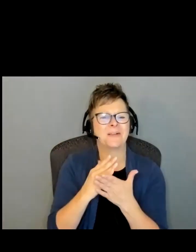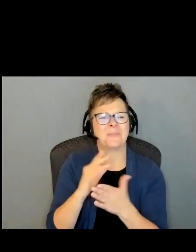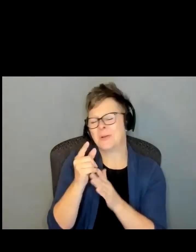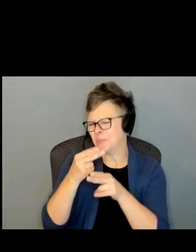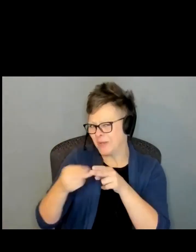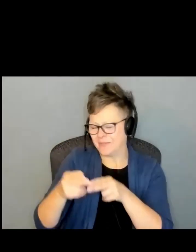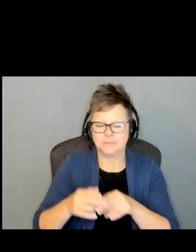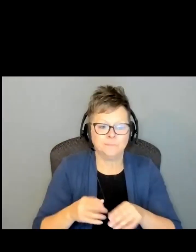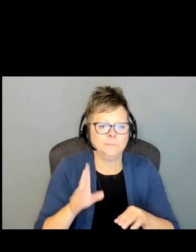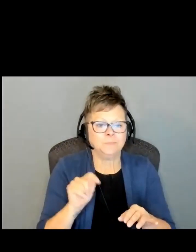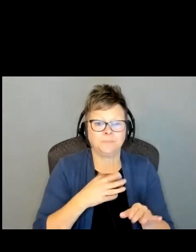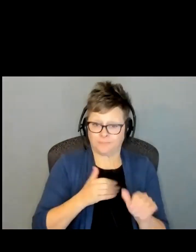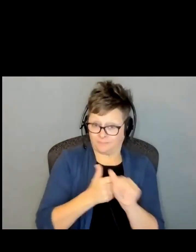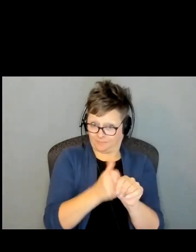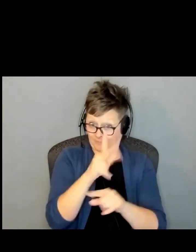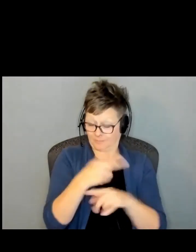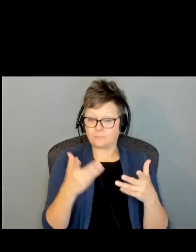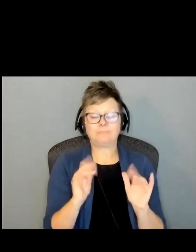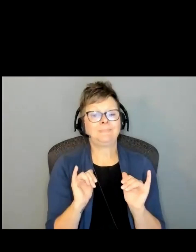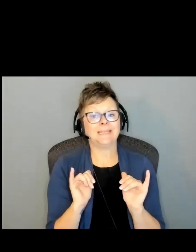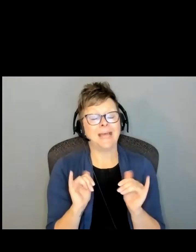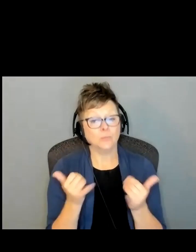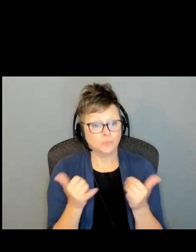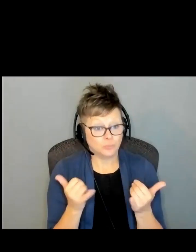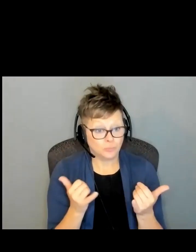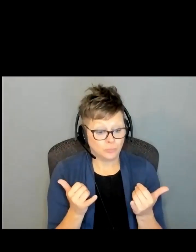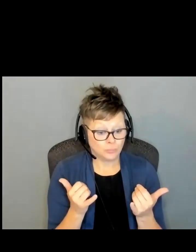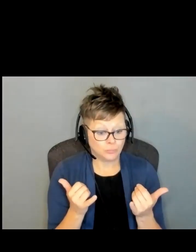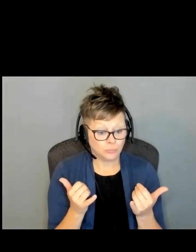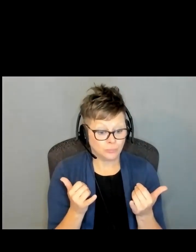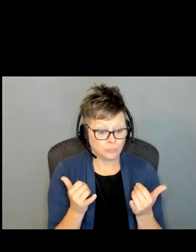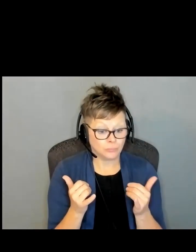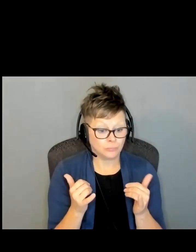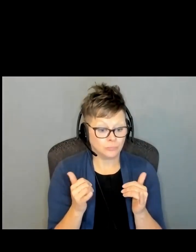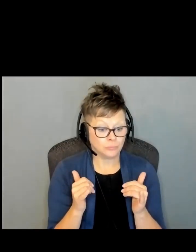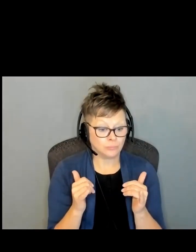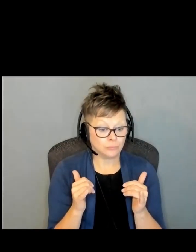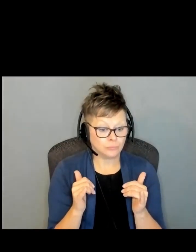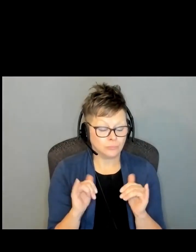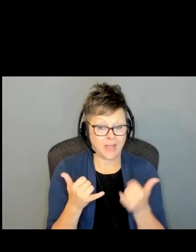And I guess my follow-up is, in what ways can that work advanced public policy or produce